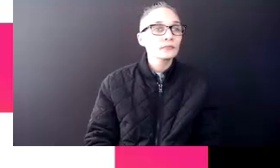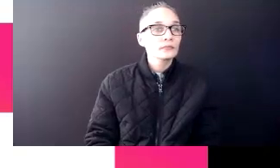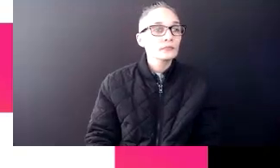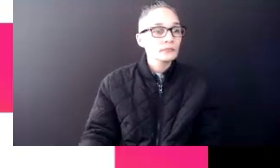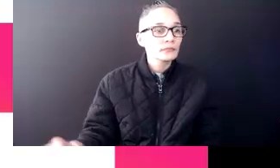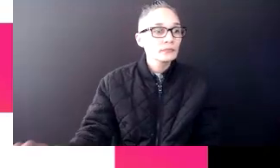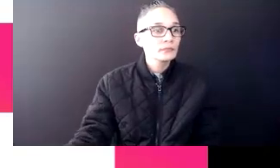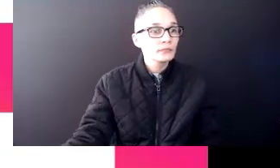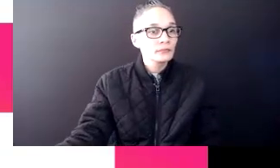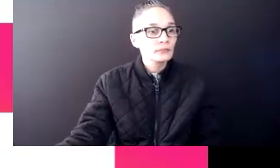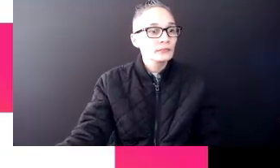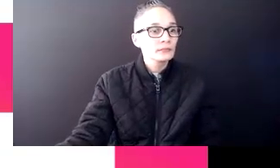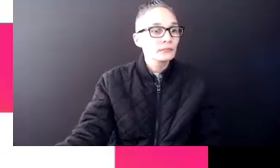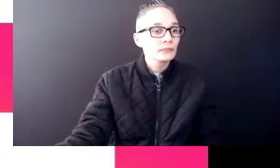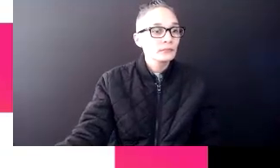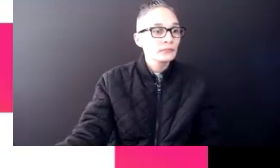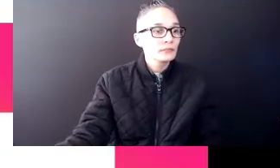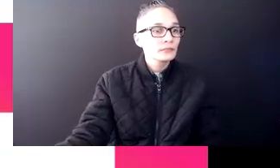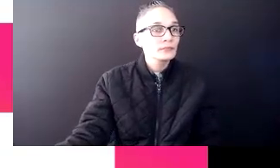All right.